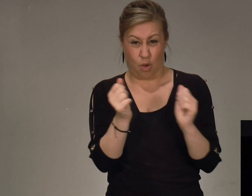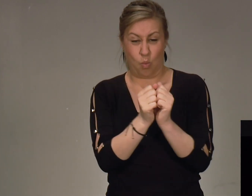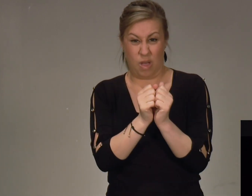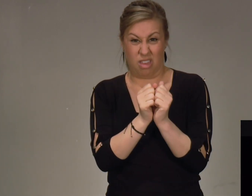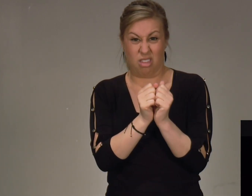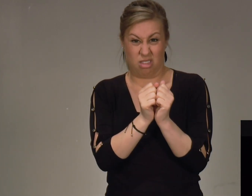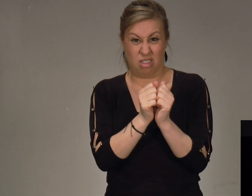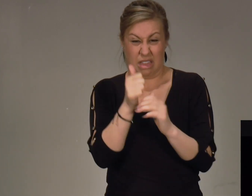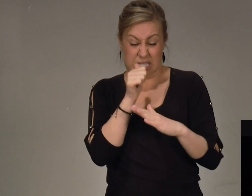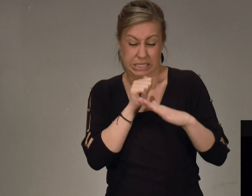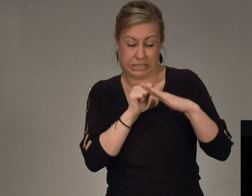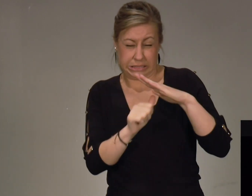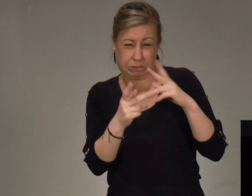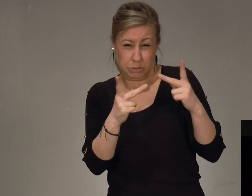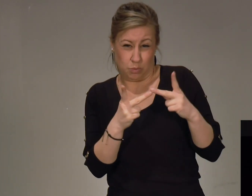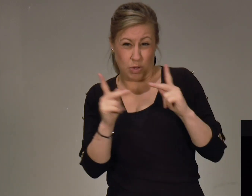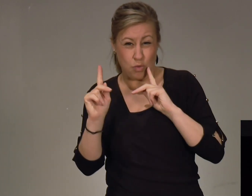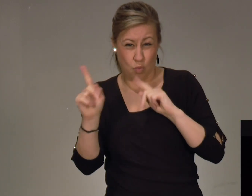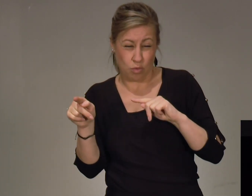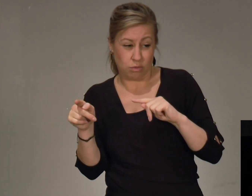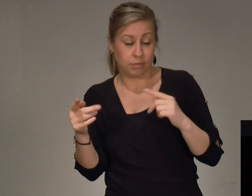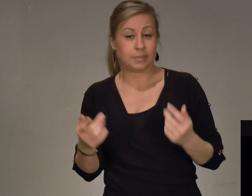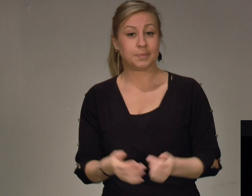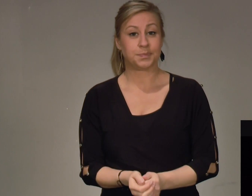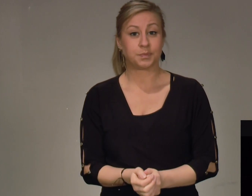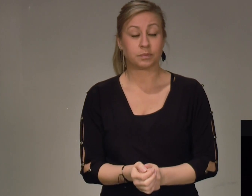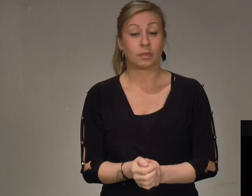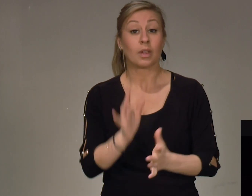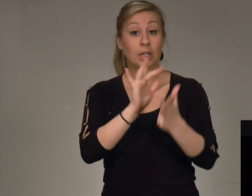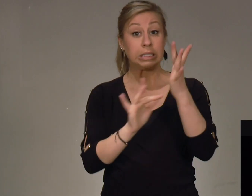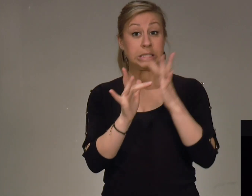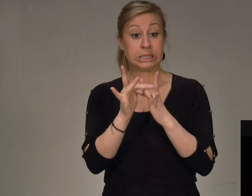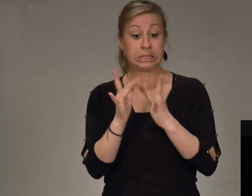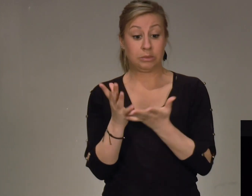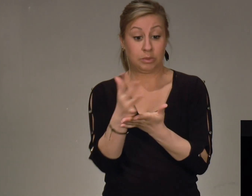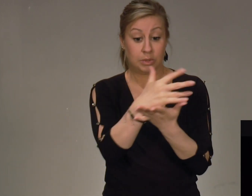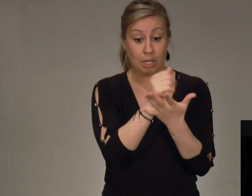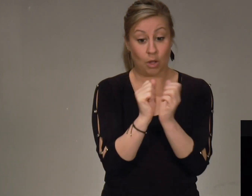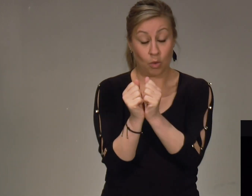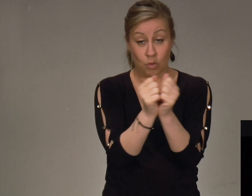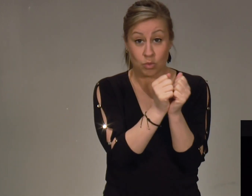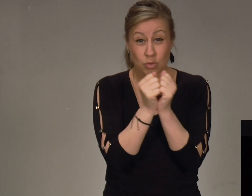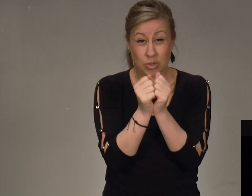Jesus was gathered together with his 12 closest friends, the men that He's worked